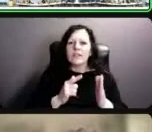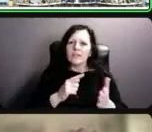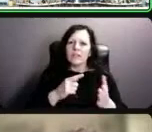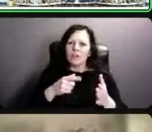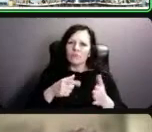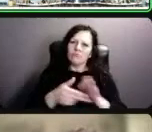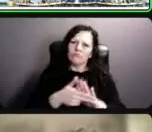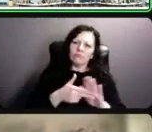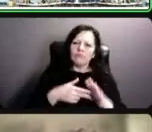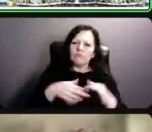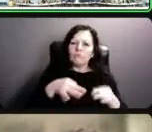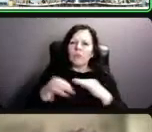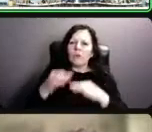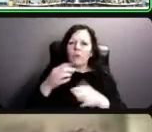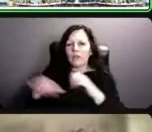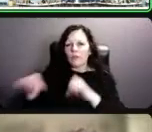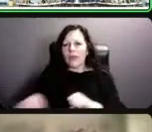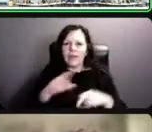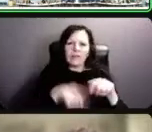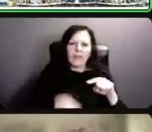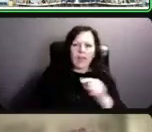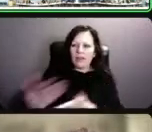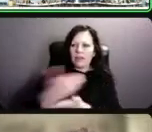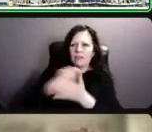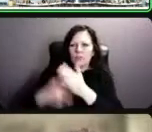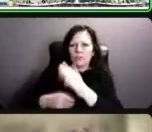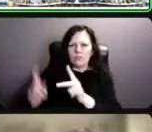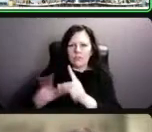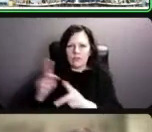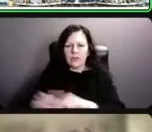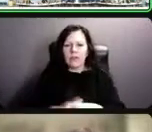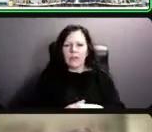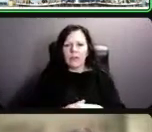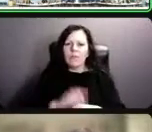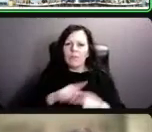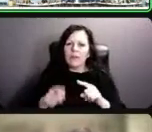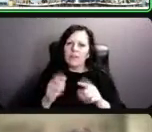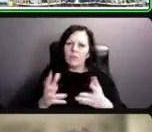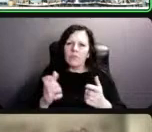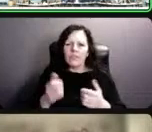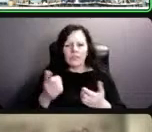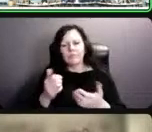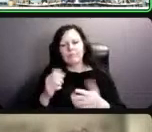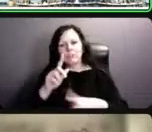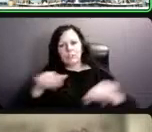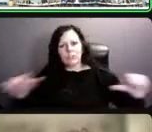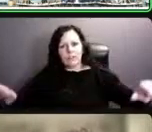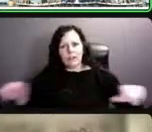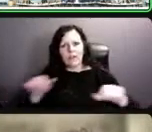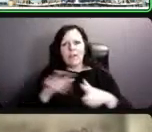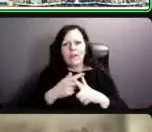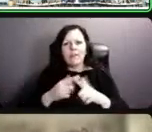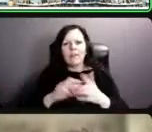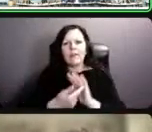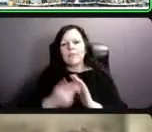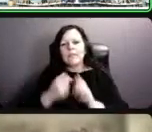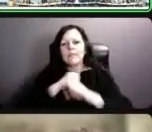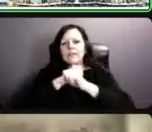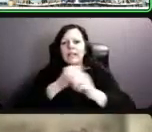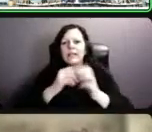ALLENGED BY LS AROUND WHAT